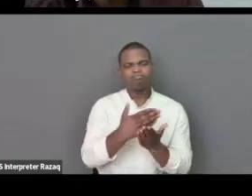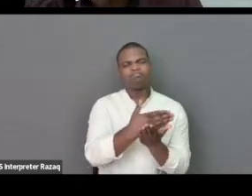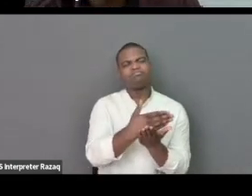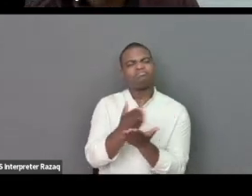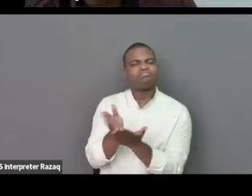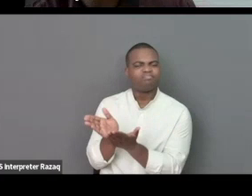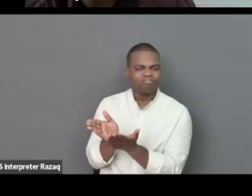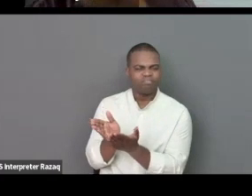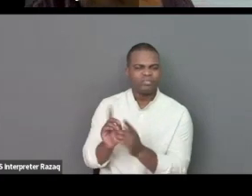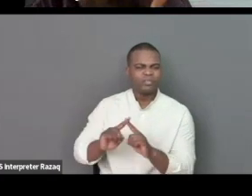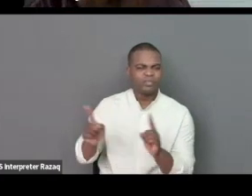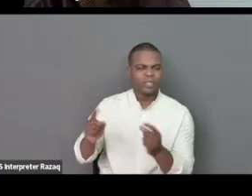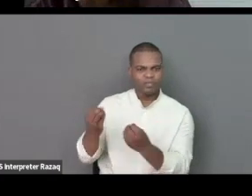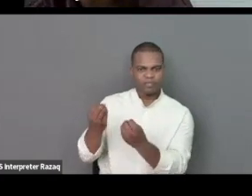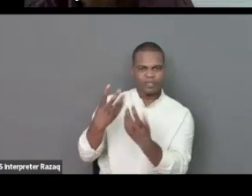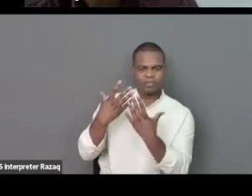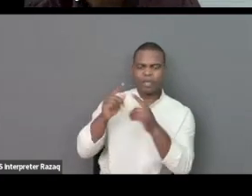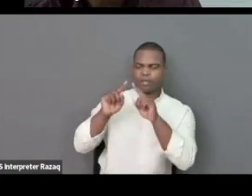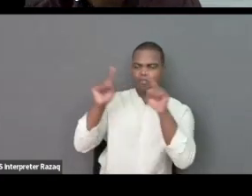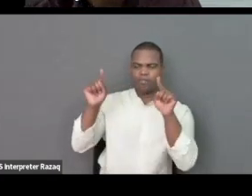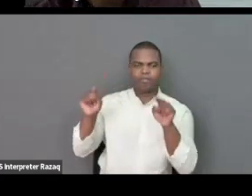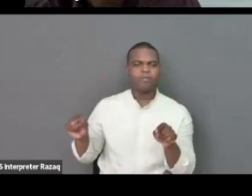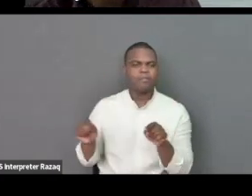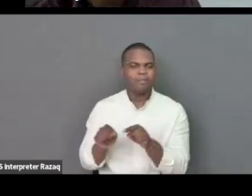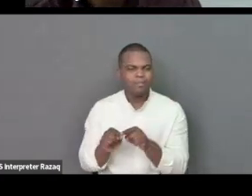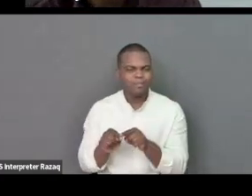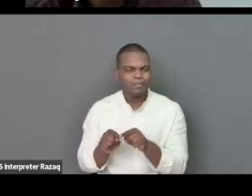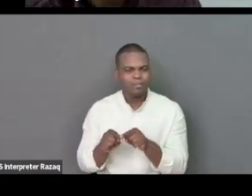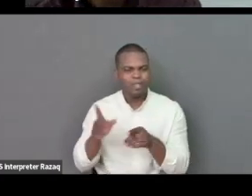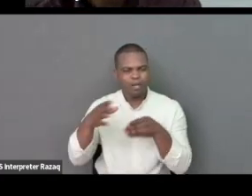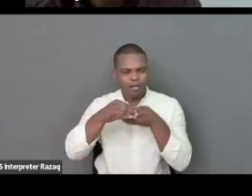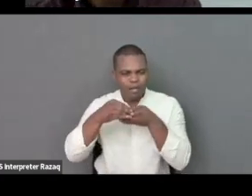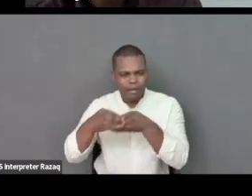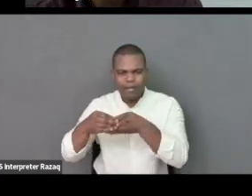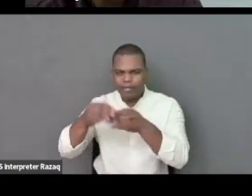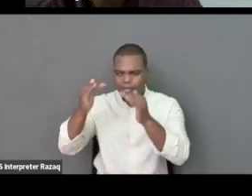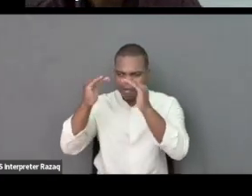here it is describe the issue, then to give